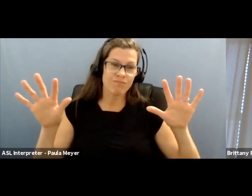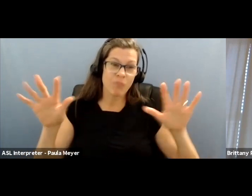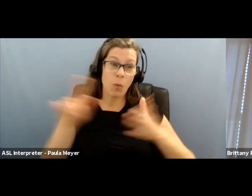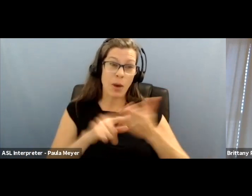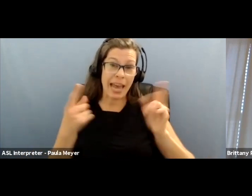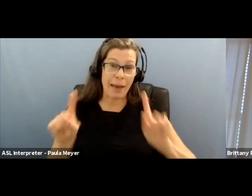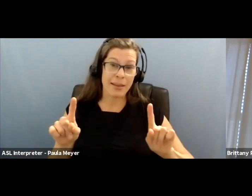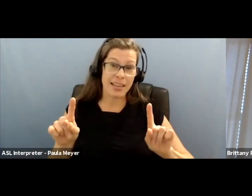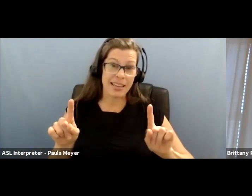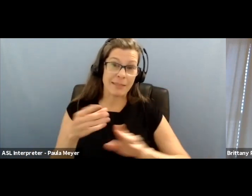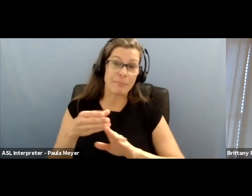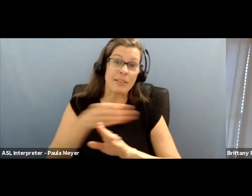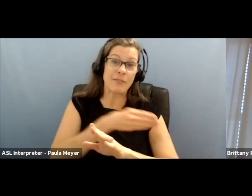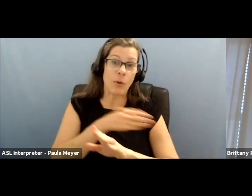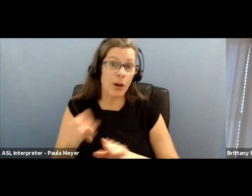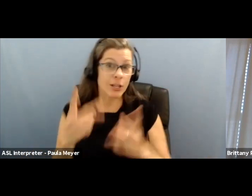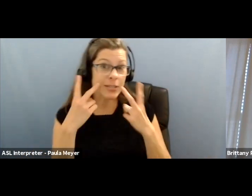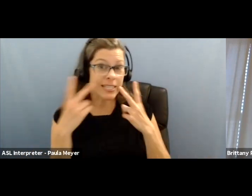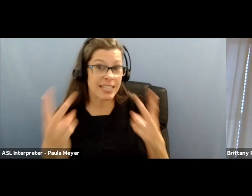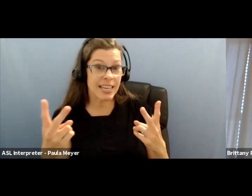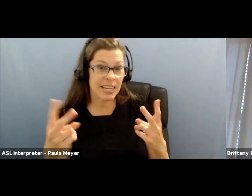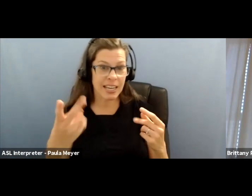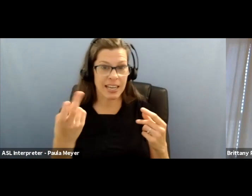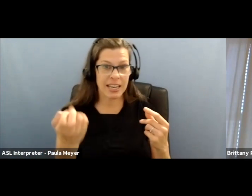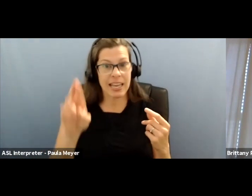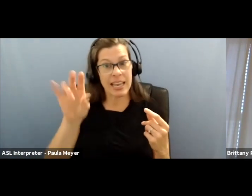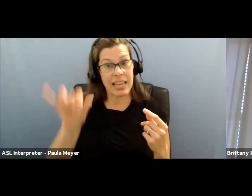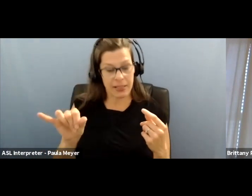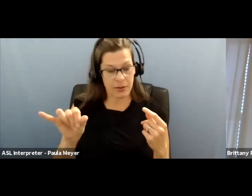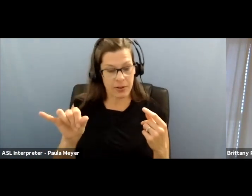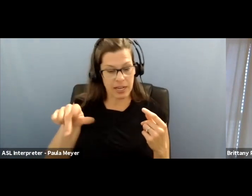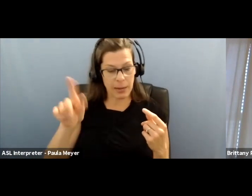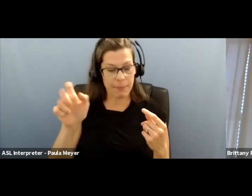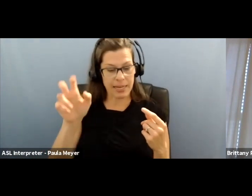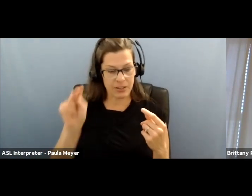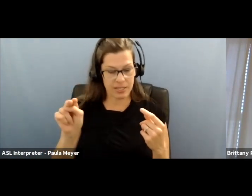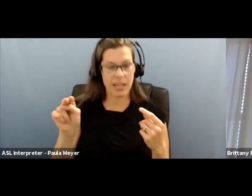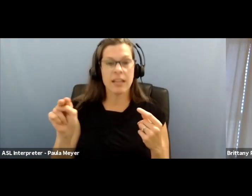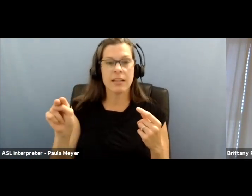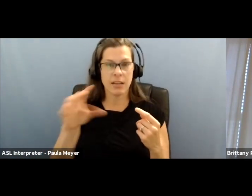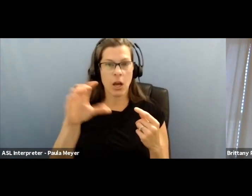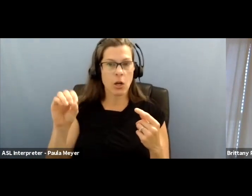To talk us through that is Hillary Pearson, who is a Steering Committee member and co-Chair of CCAC,